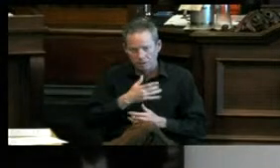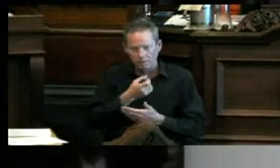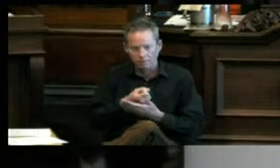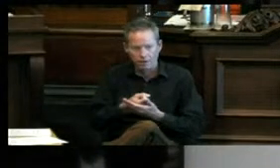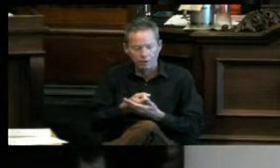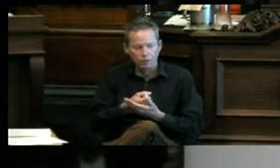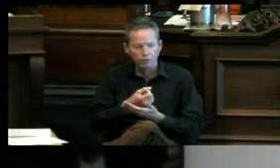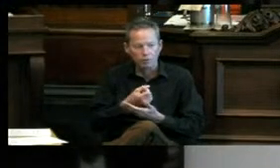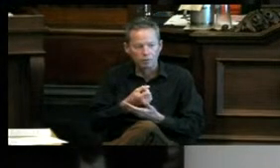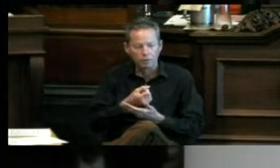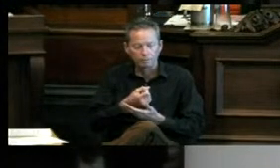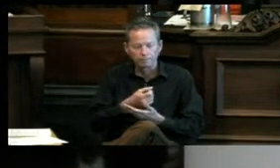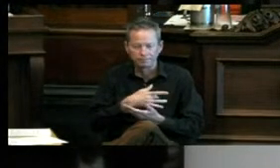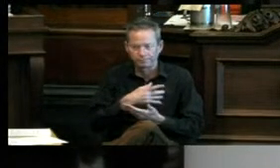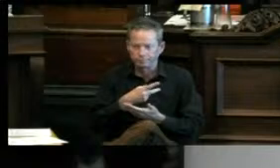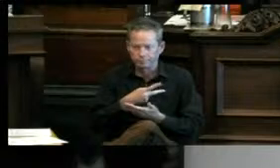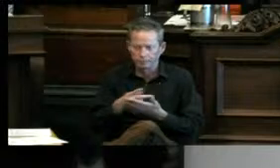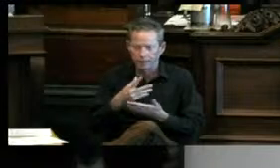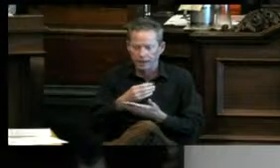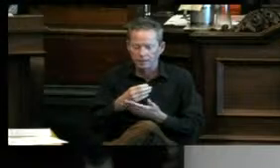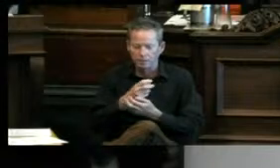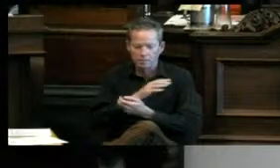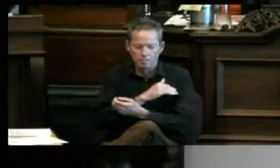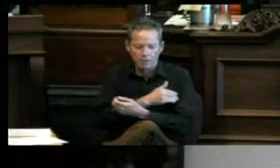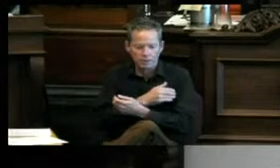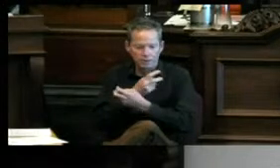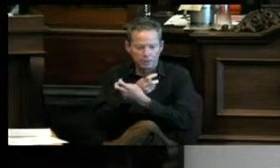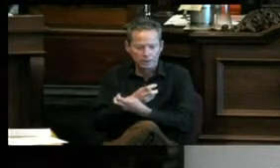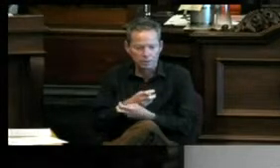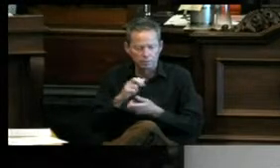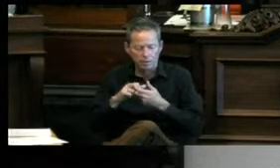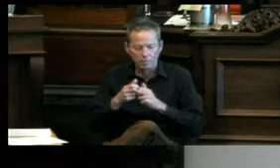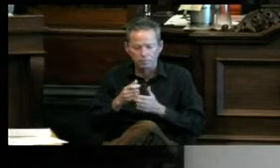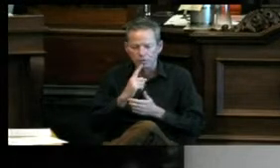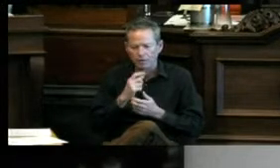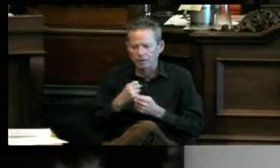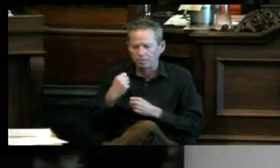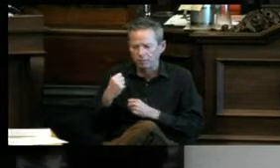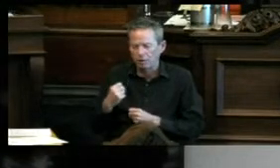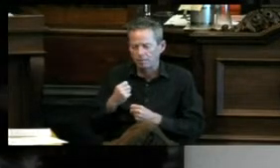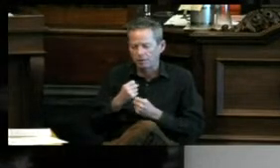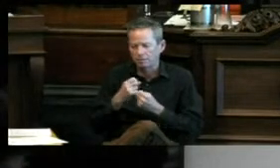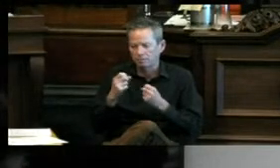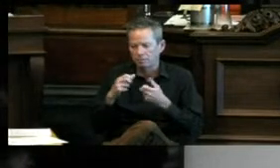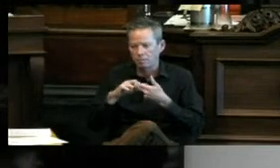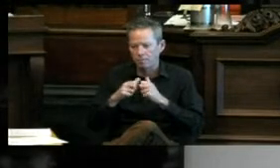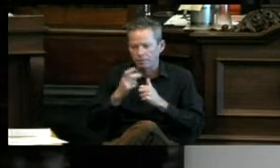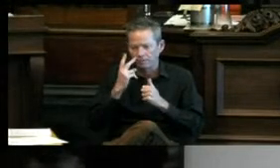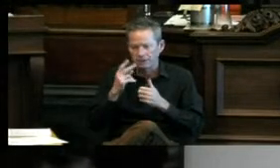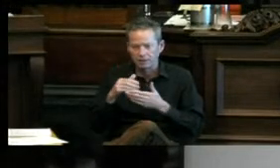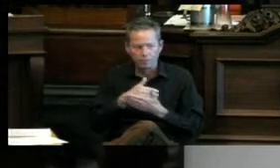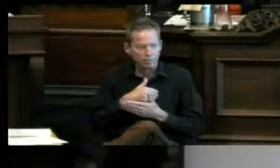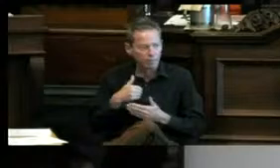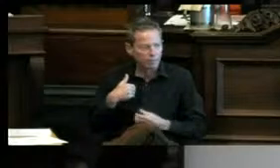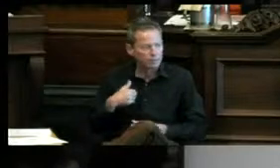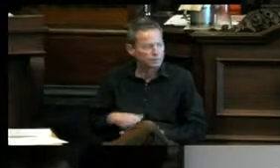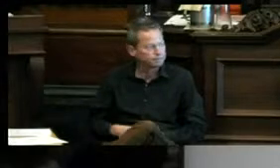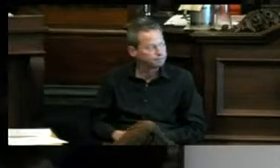COPD, cardiovascular disease, heart failure and musculoskeletal issues, which